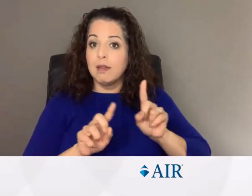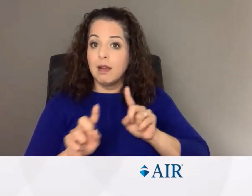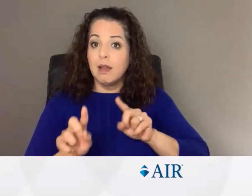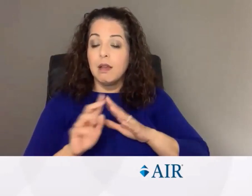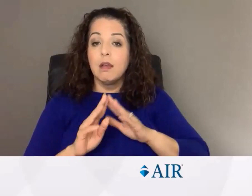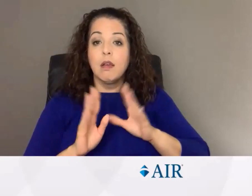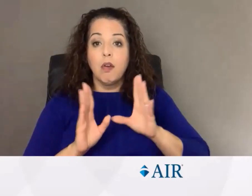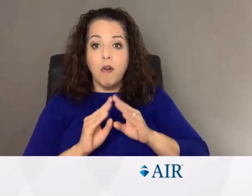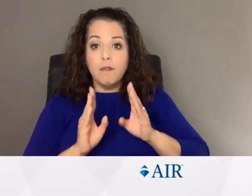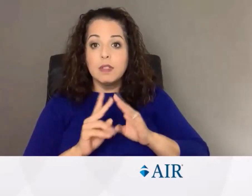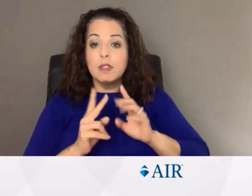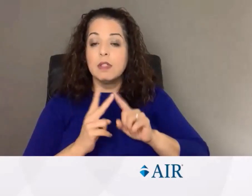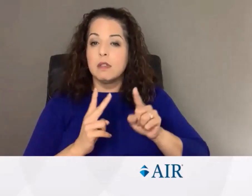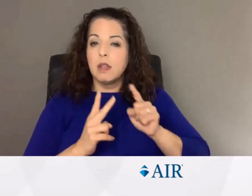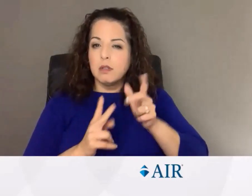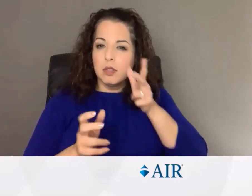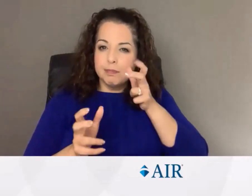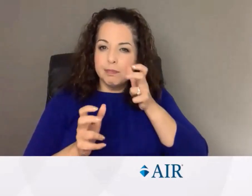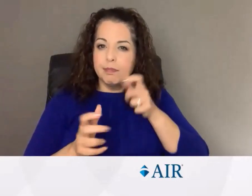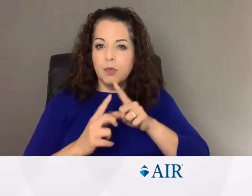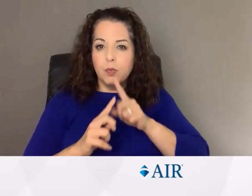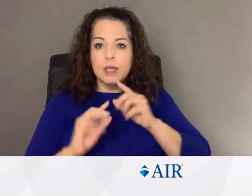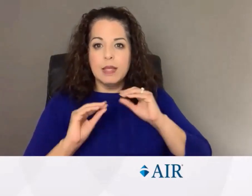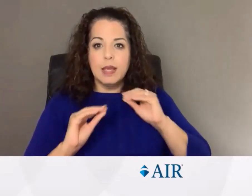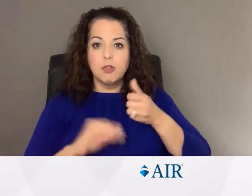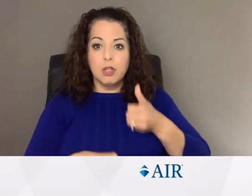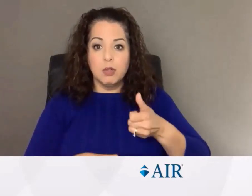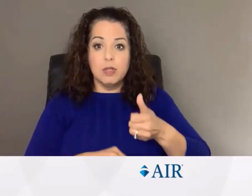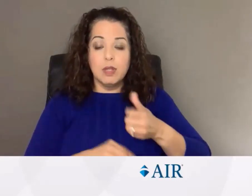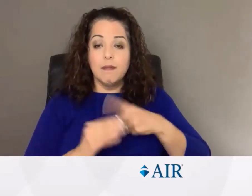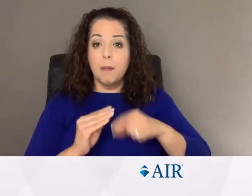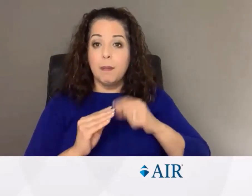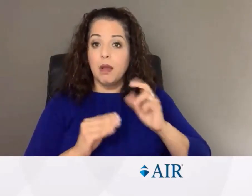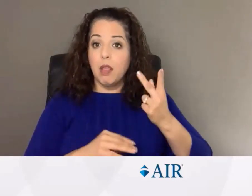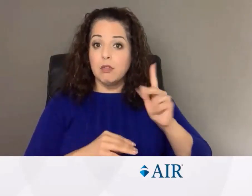so you can kind educate yourself about knowledge translation,